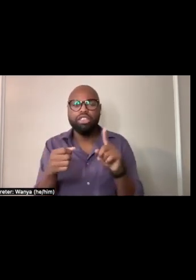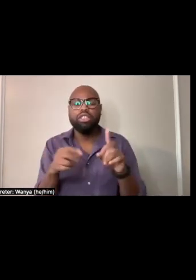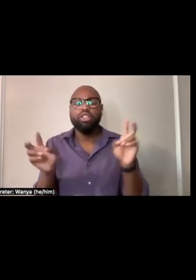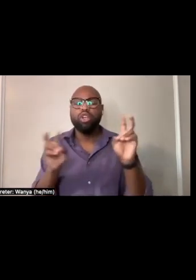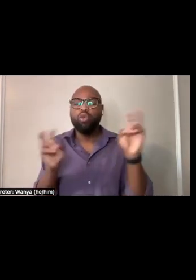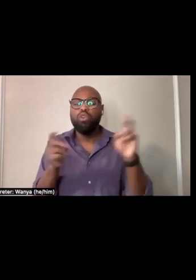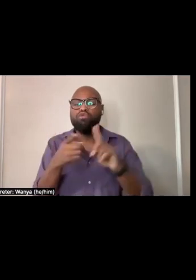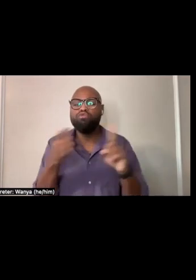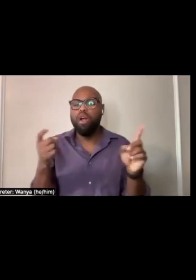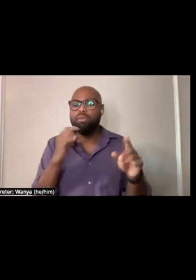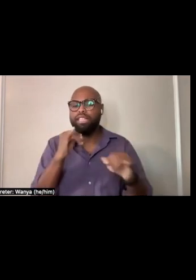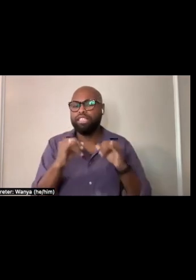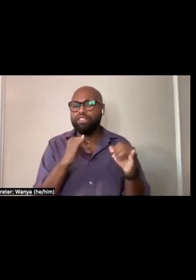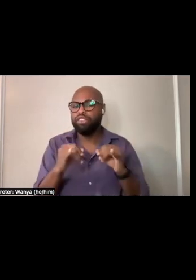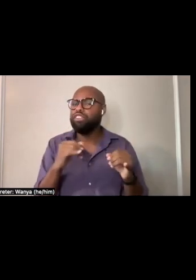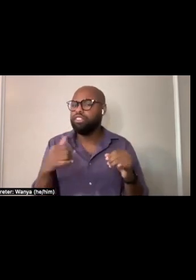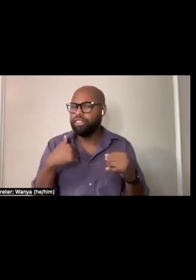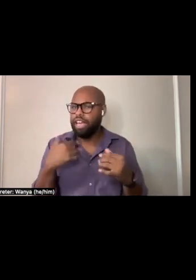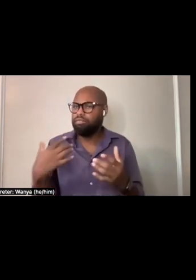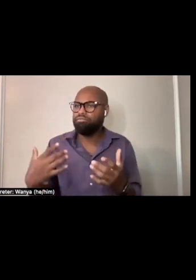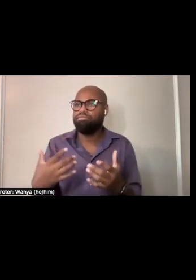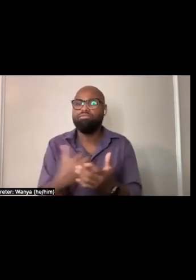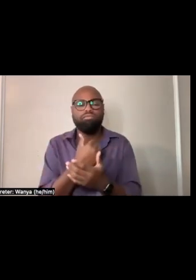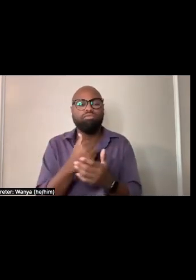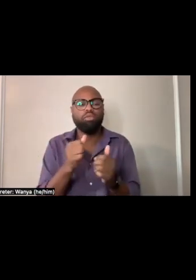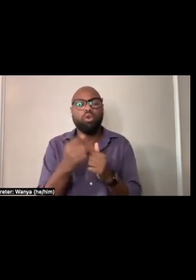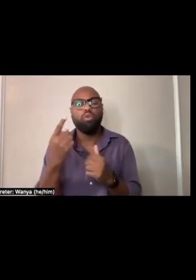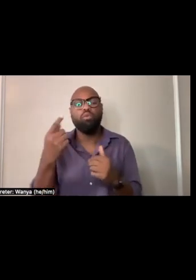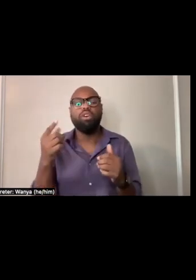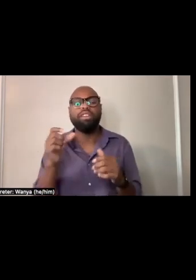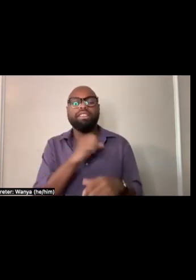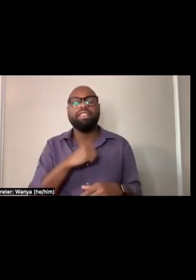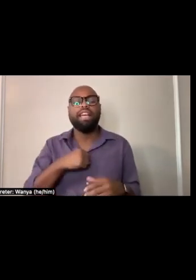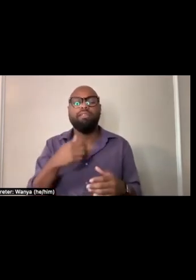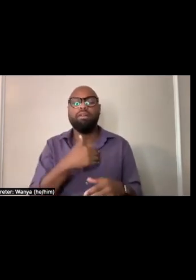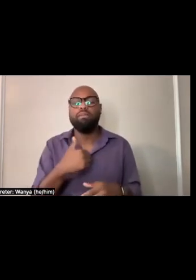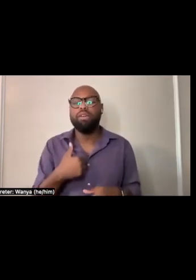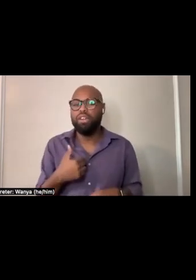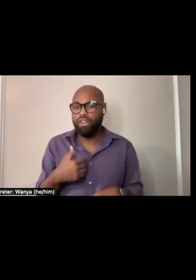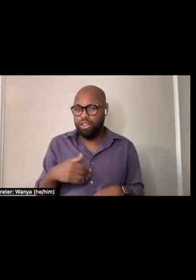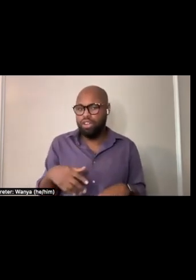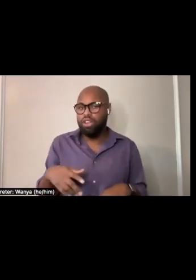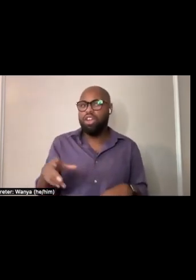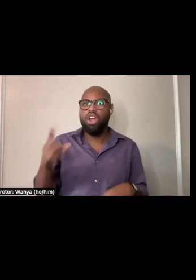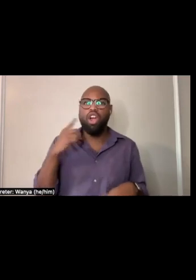that I did with one of the staff members. A resident had been paralyzed from the waist down due to gunshot wound.